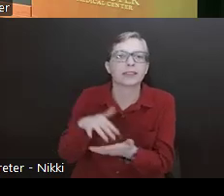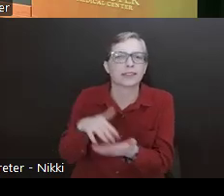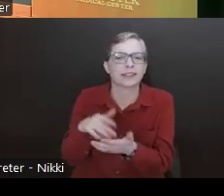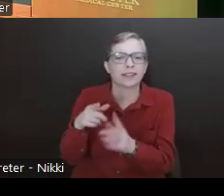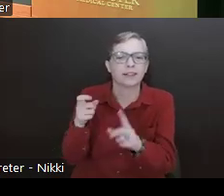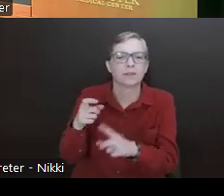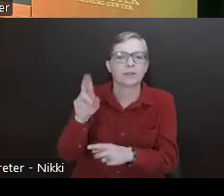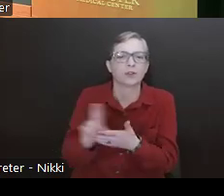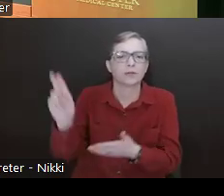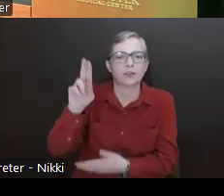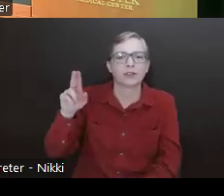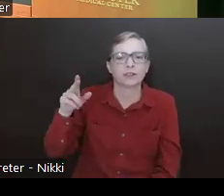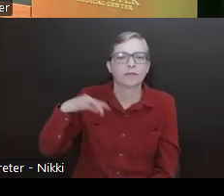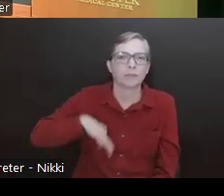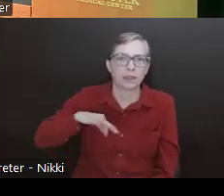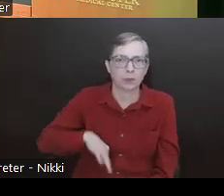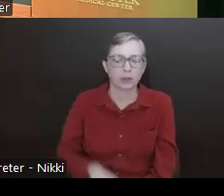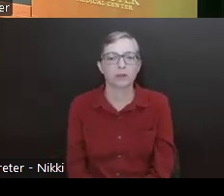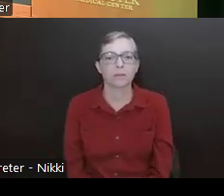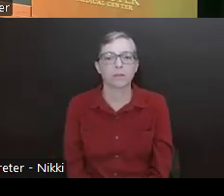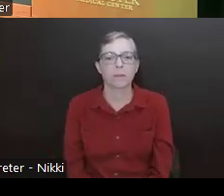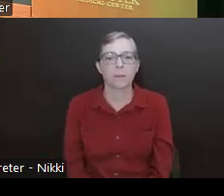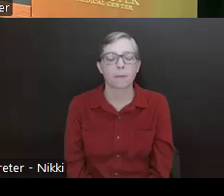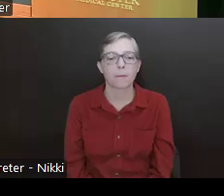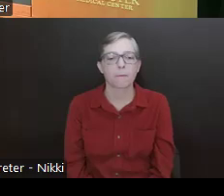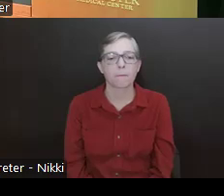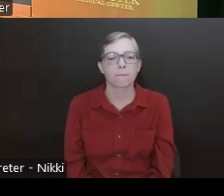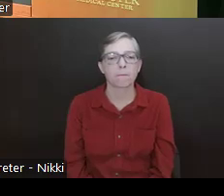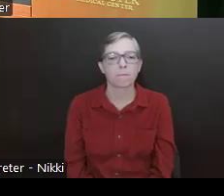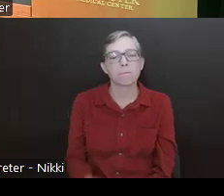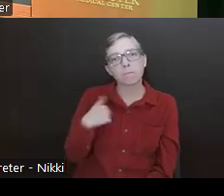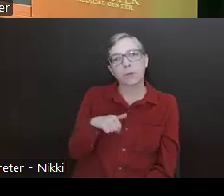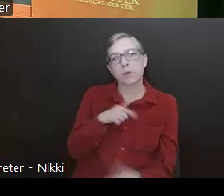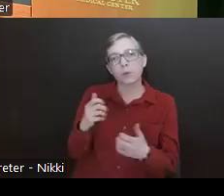analysis to try to see who actually makes it into this study so the way that folks needed to make